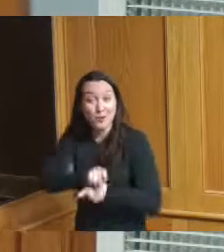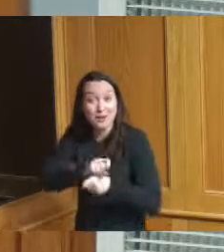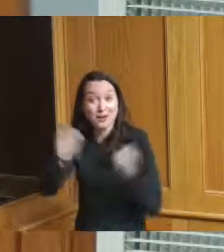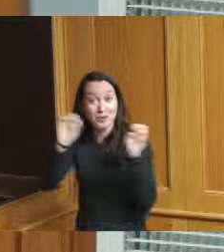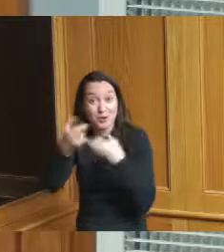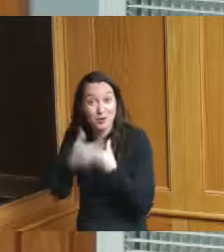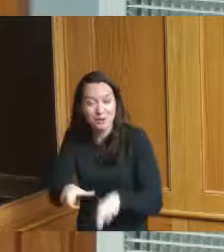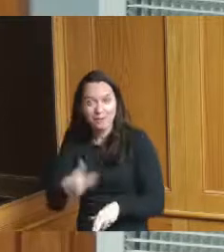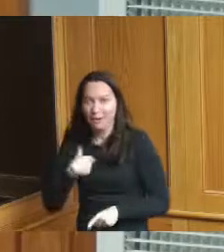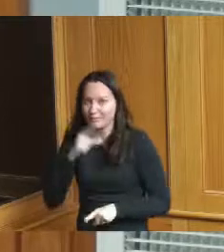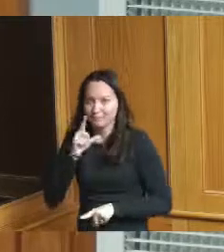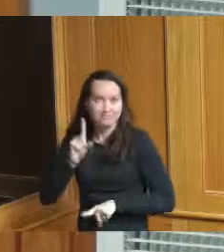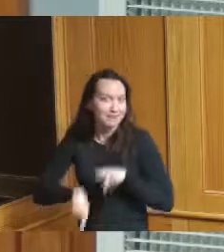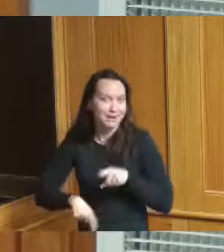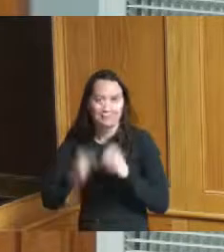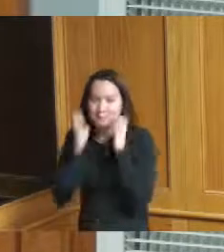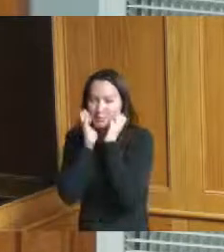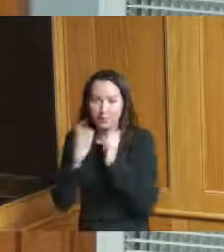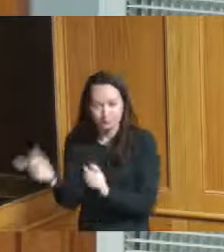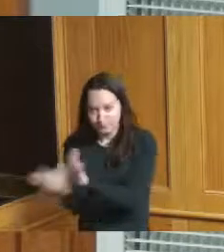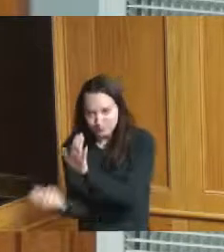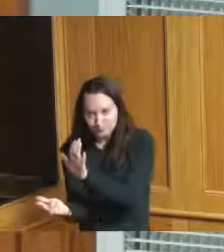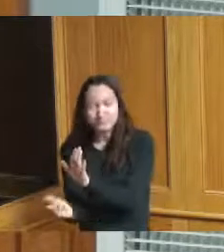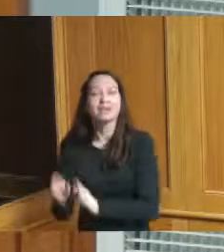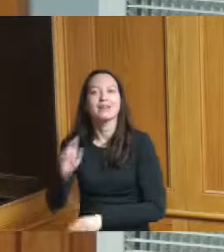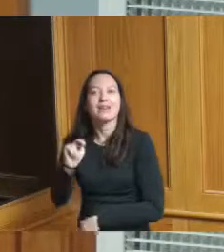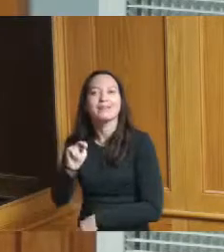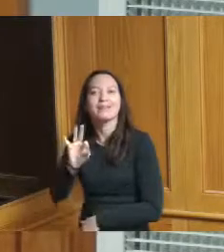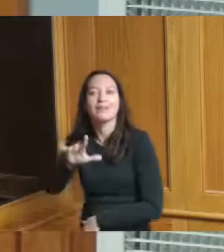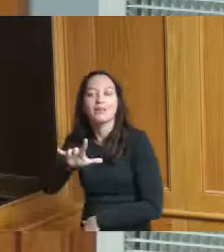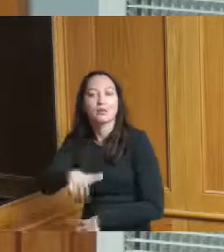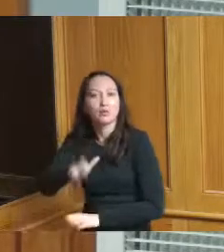I would not be allowed to have a beard because the n95 has to have a tight fit to your face